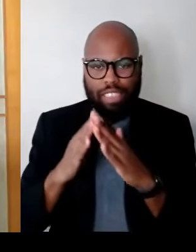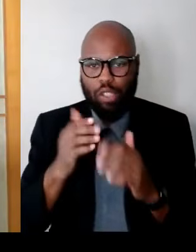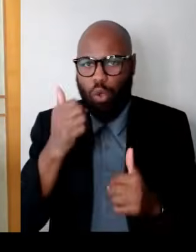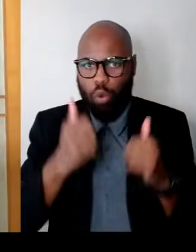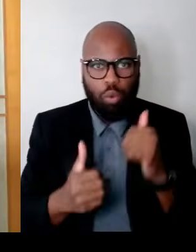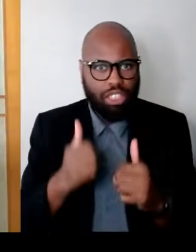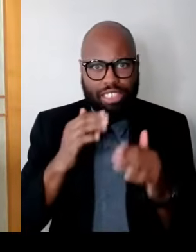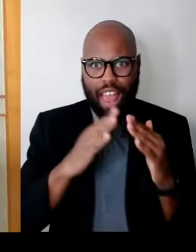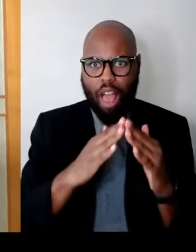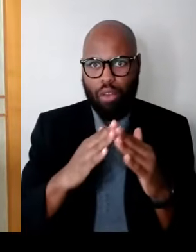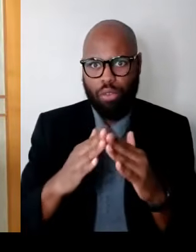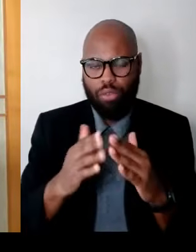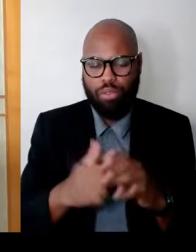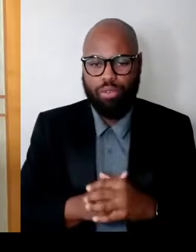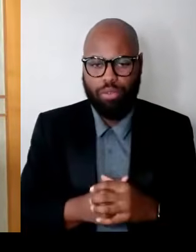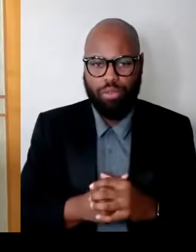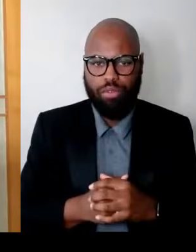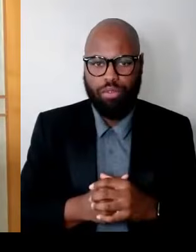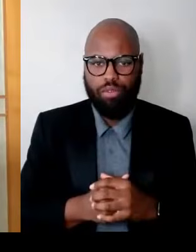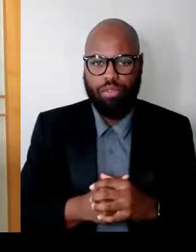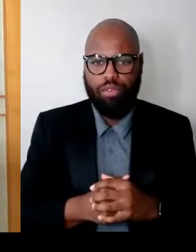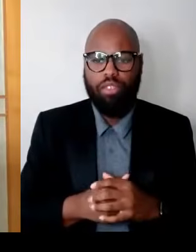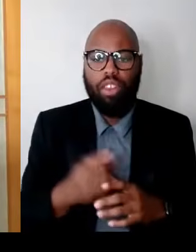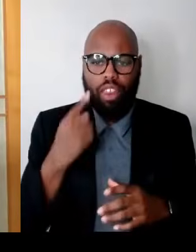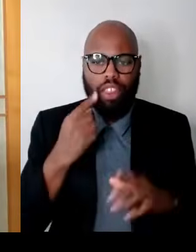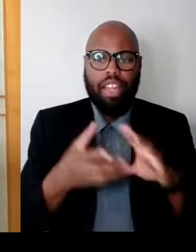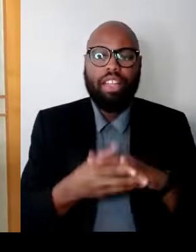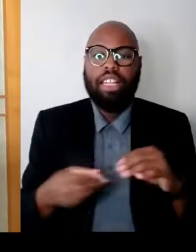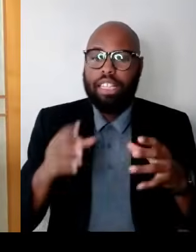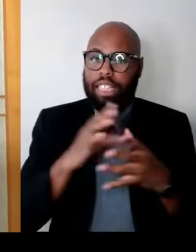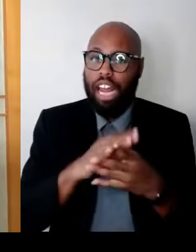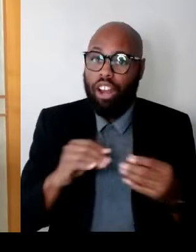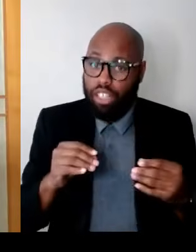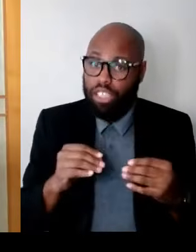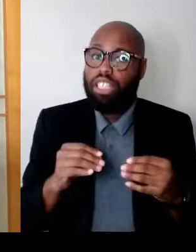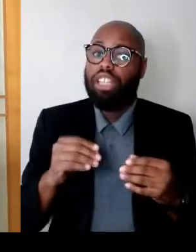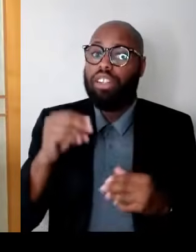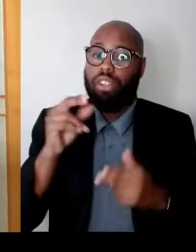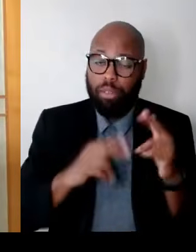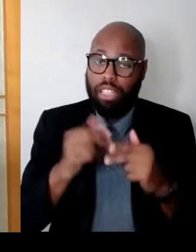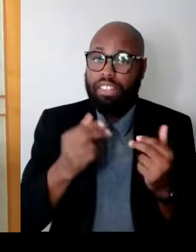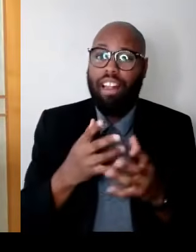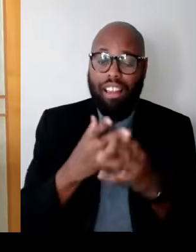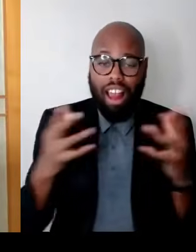And I think the narrative builds a lot of this normality that,